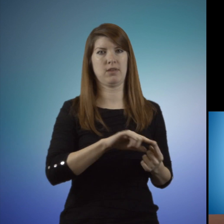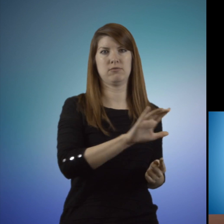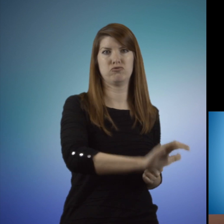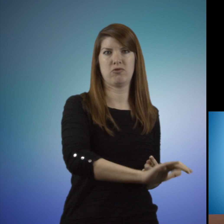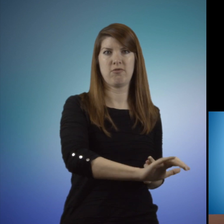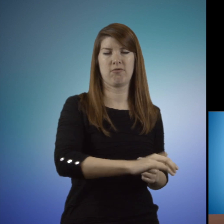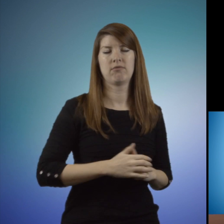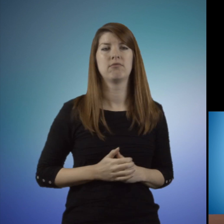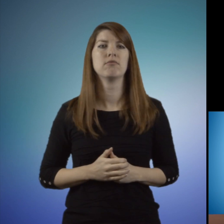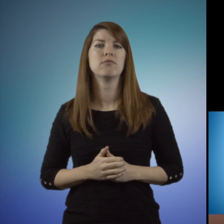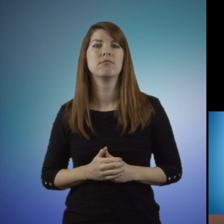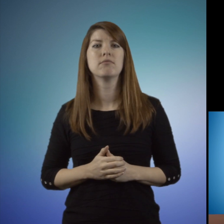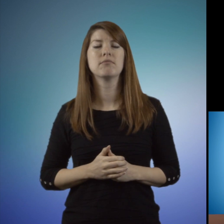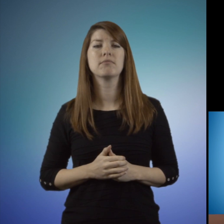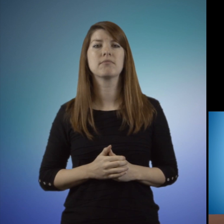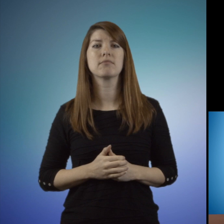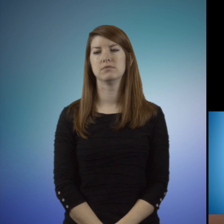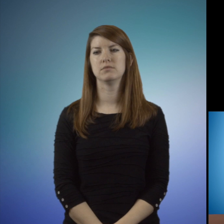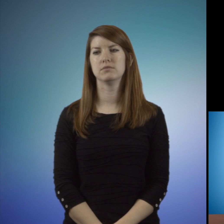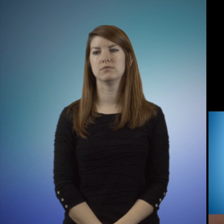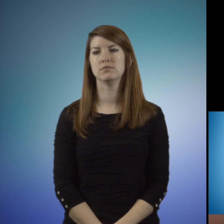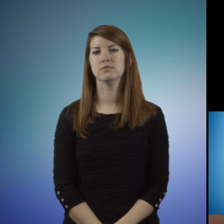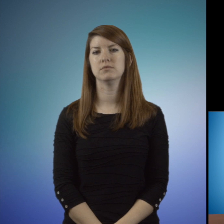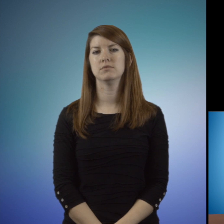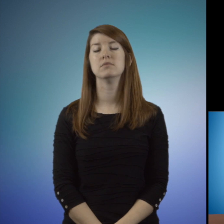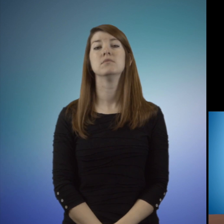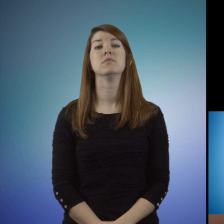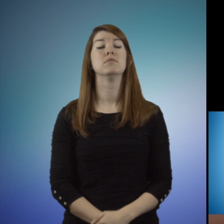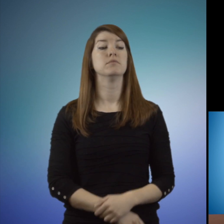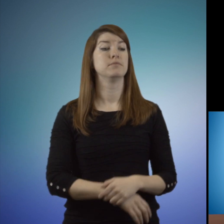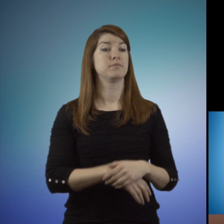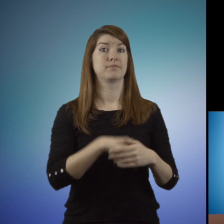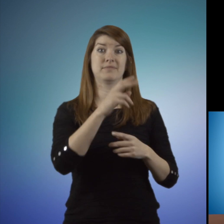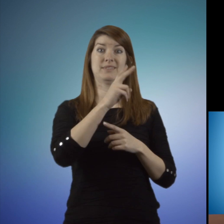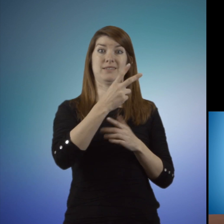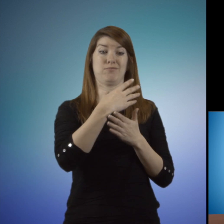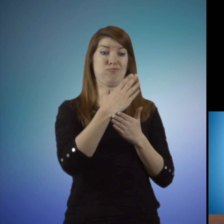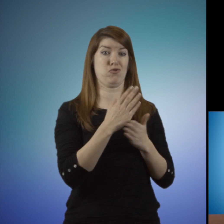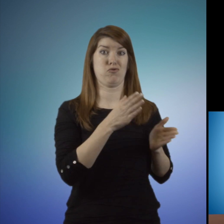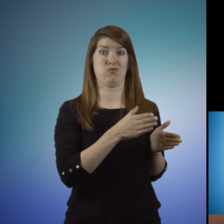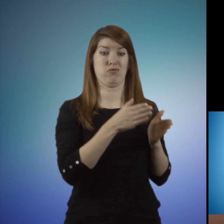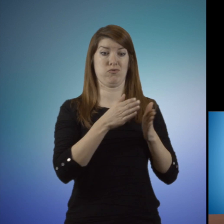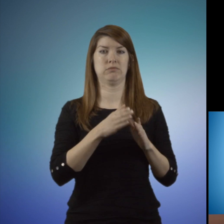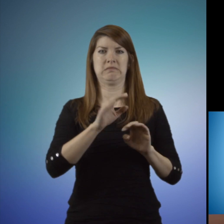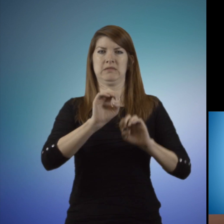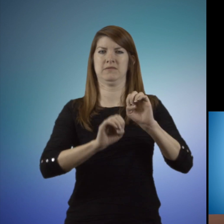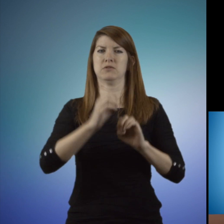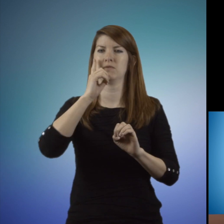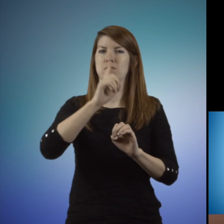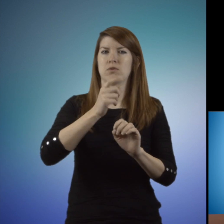Then the second step is the evaluation for eligibility.